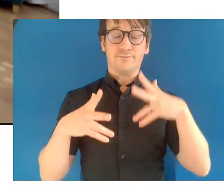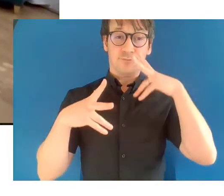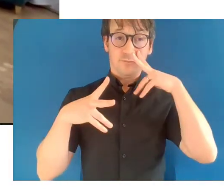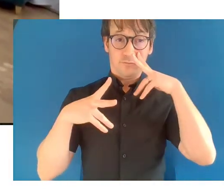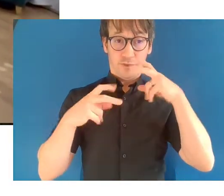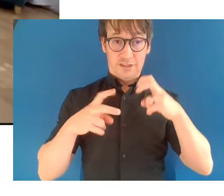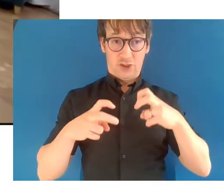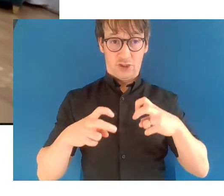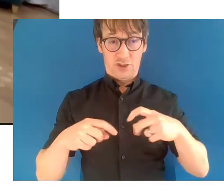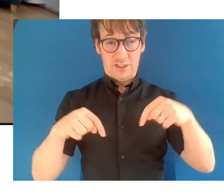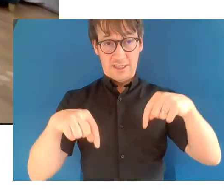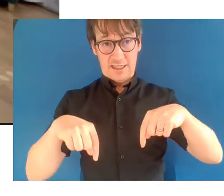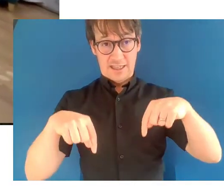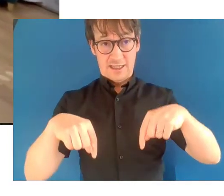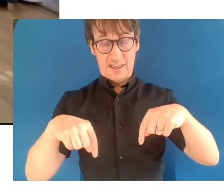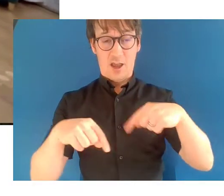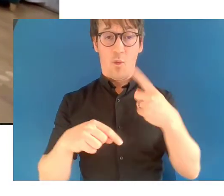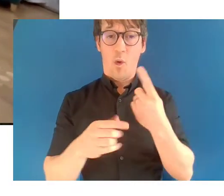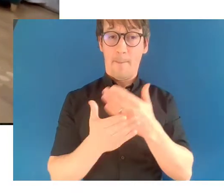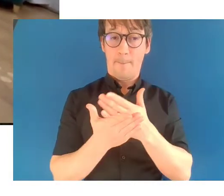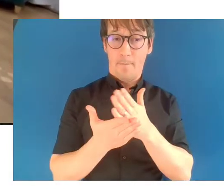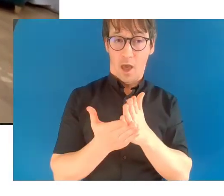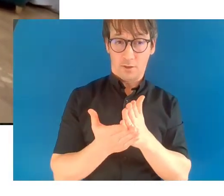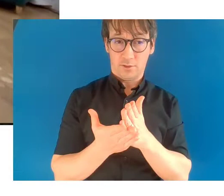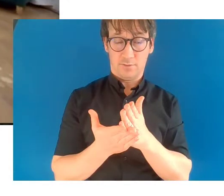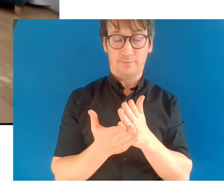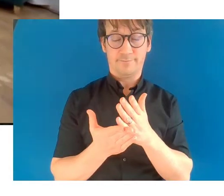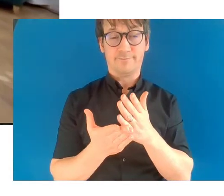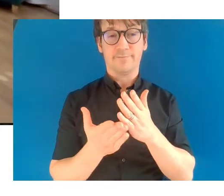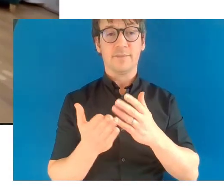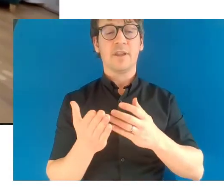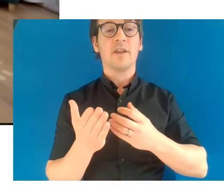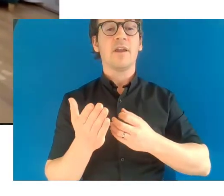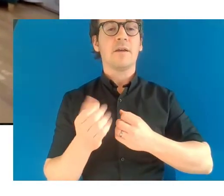As part of our research here in the Bristol robotics lab we are working on developing